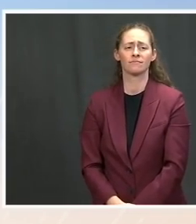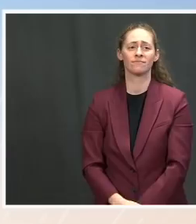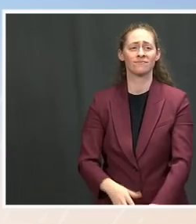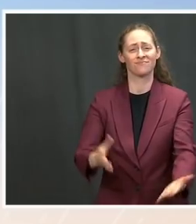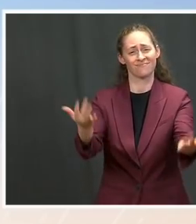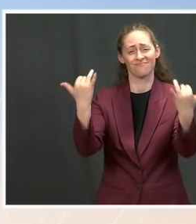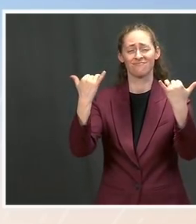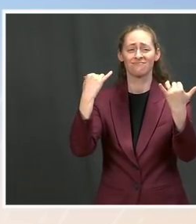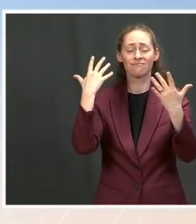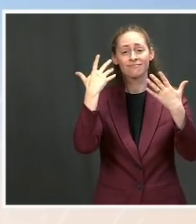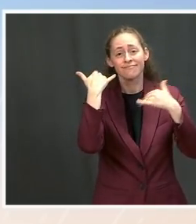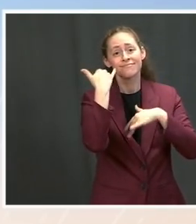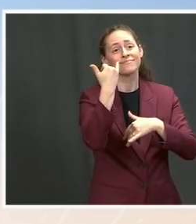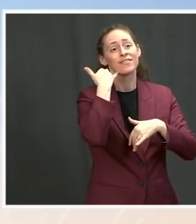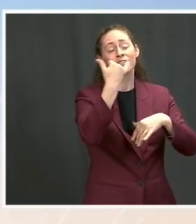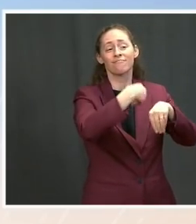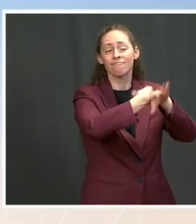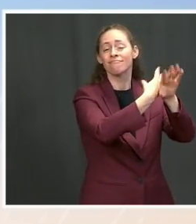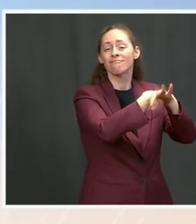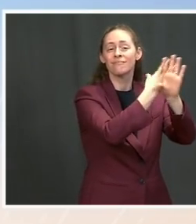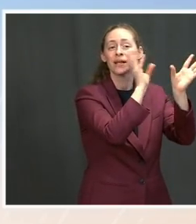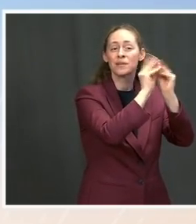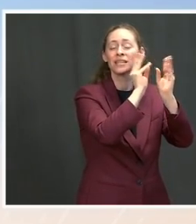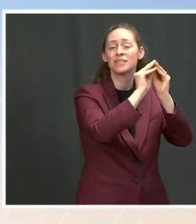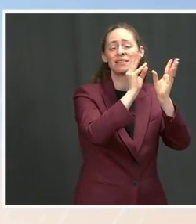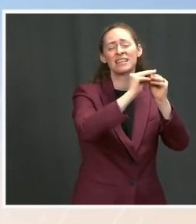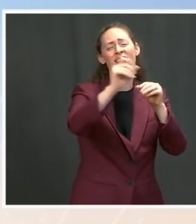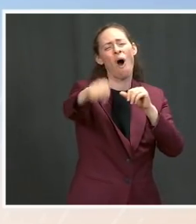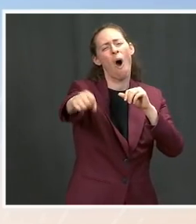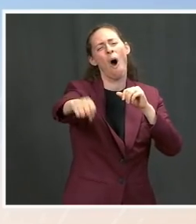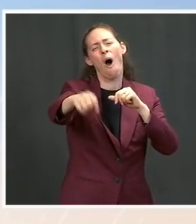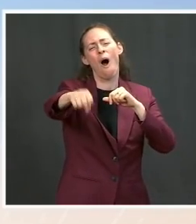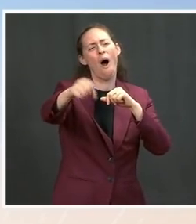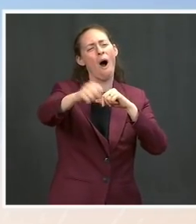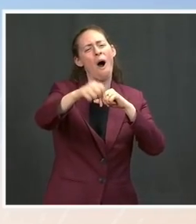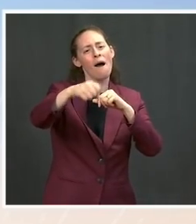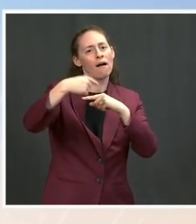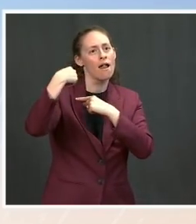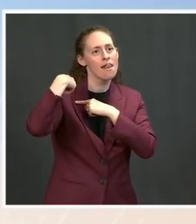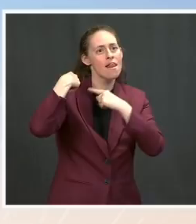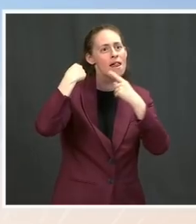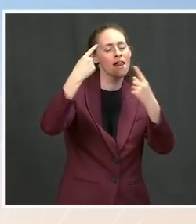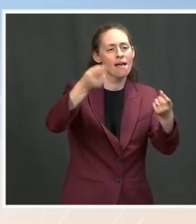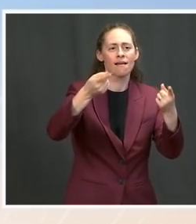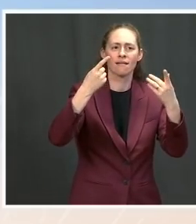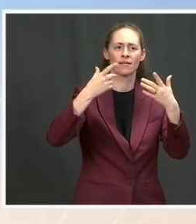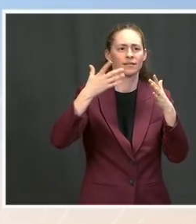and a couple of -- you know, Secretary Pete Buttigieg is going to be briefing the Congressional Progressive Caucus